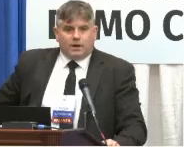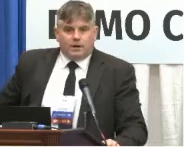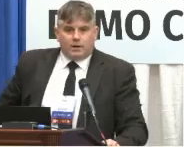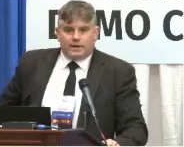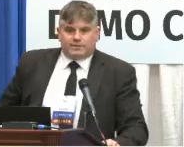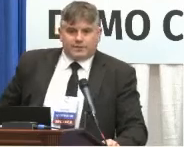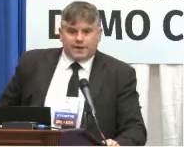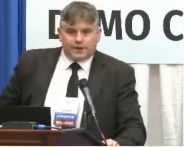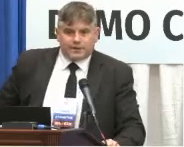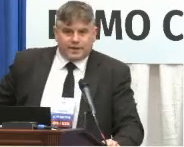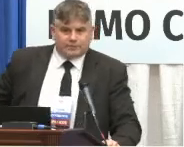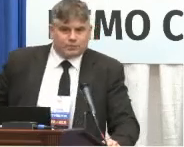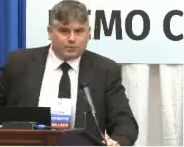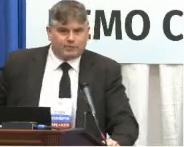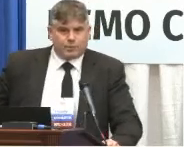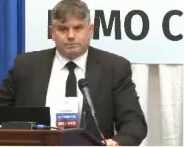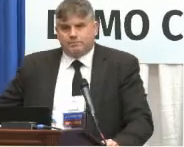All right. Good afternoon everyone.